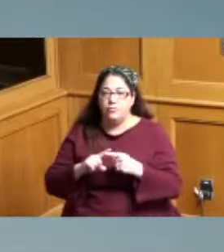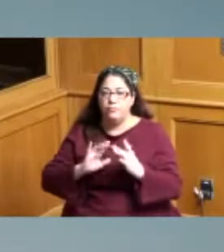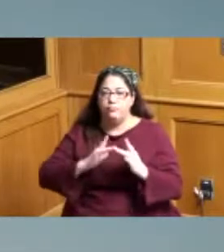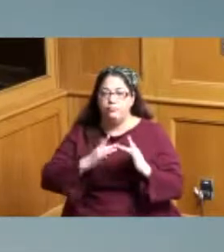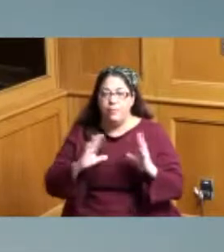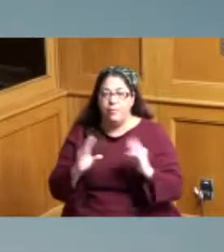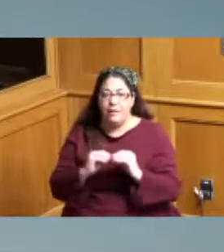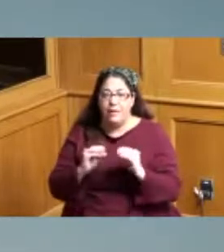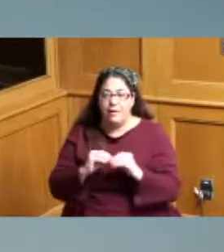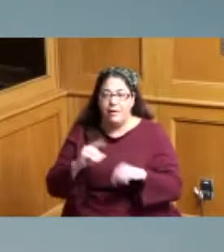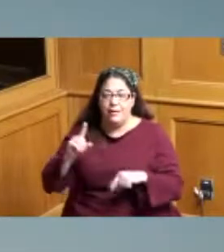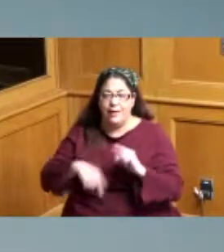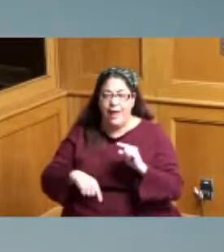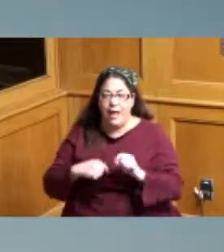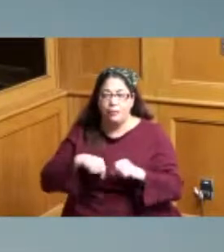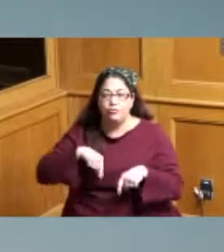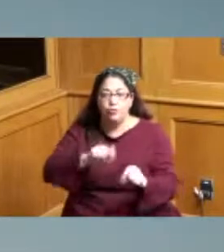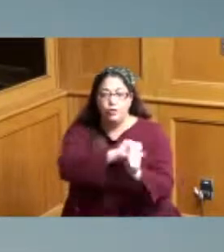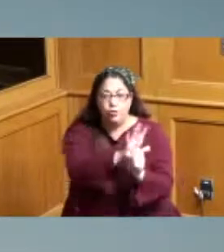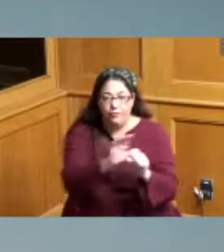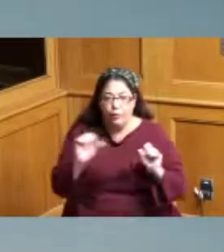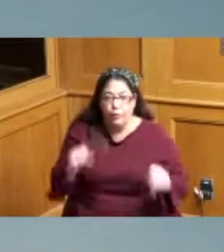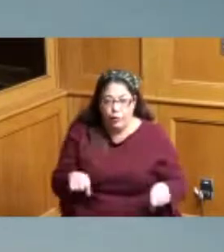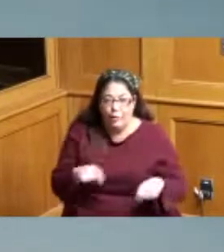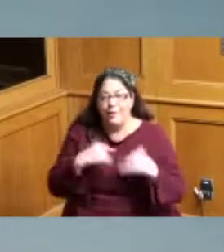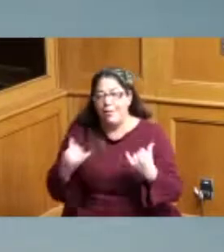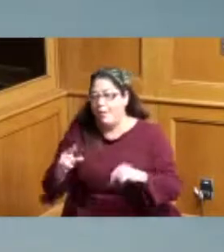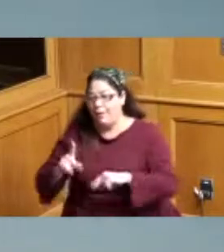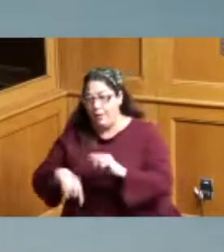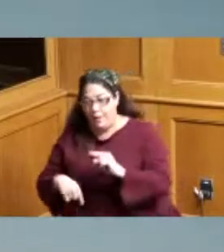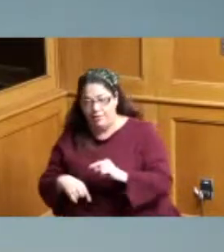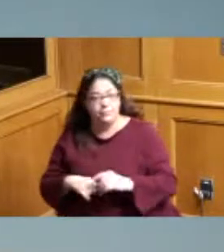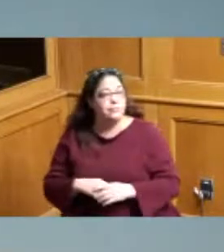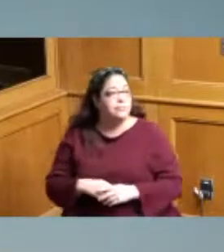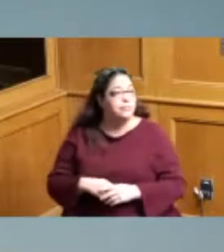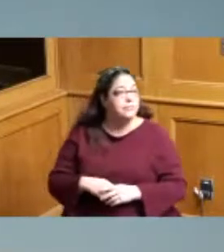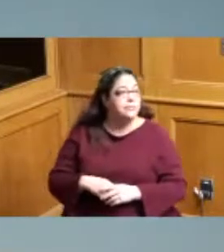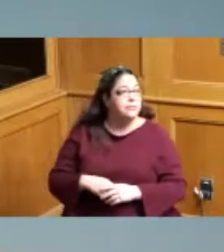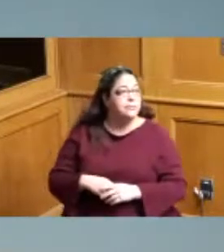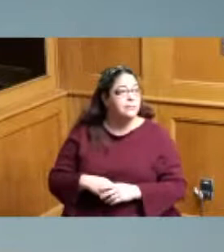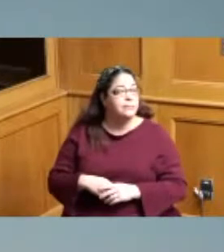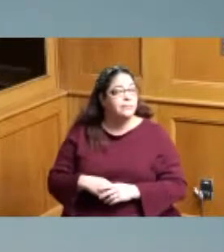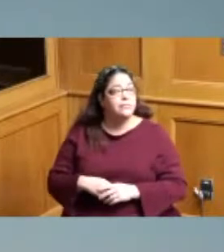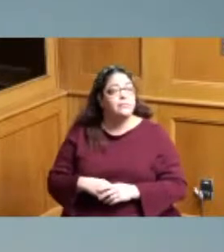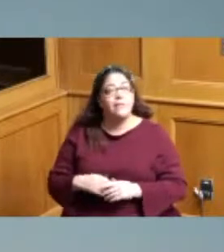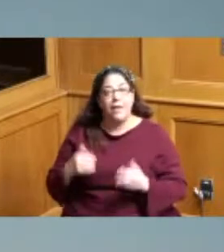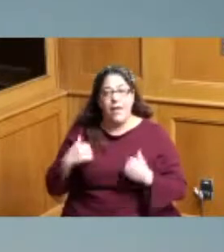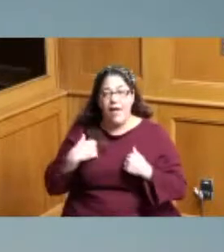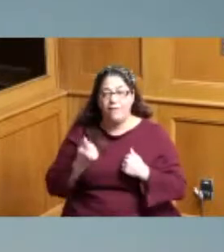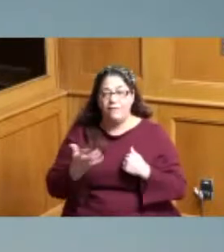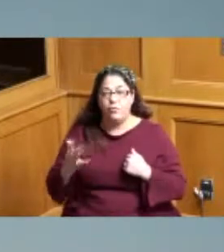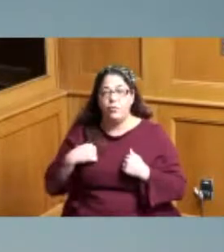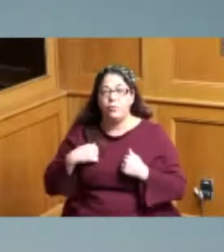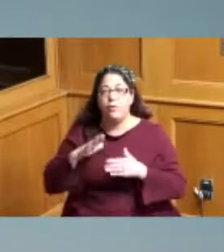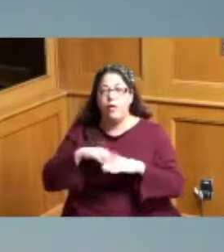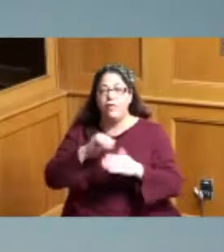as existed under Covid but we do we do have a couple of items on the agenda that I wanted